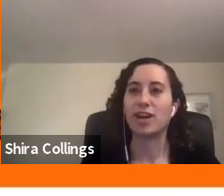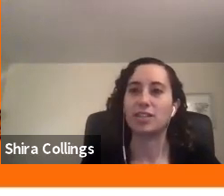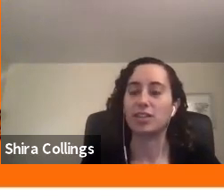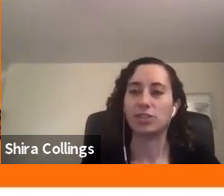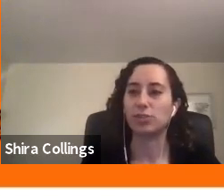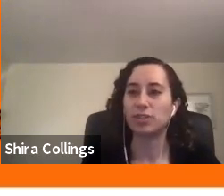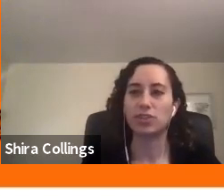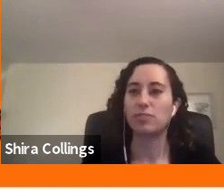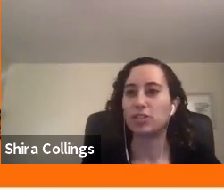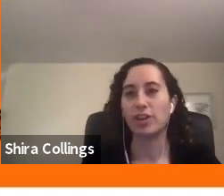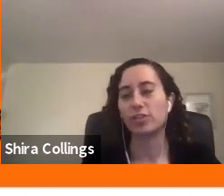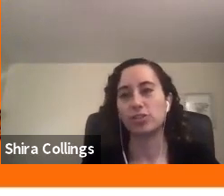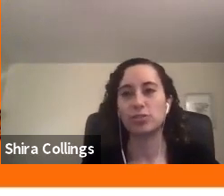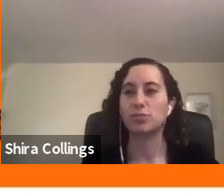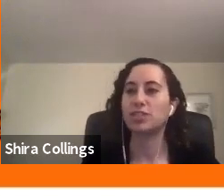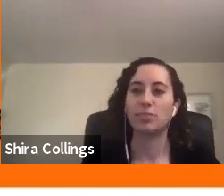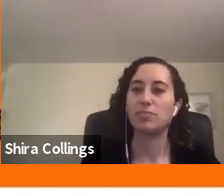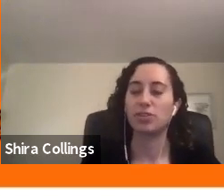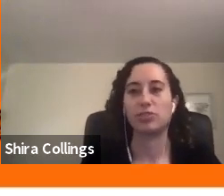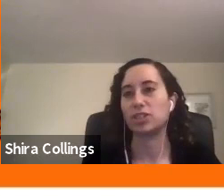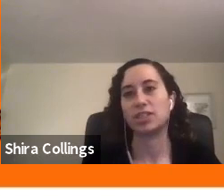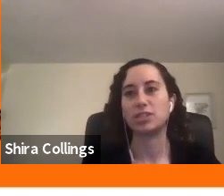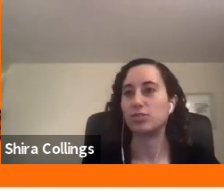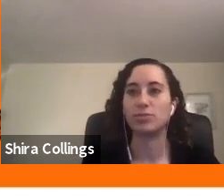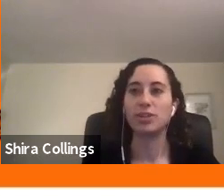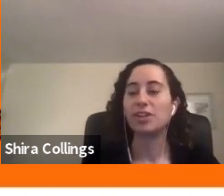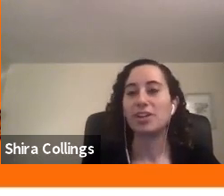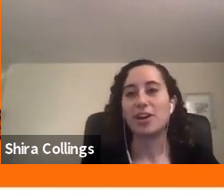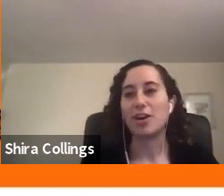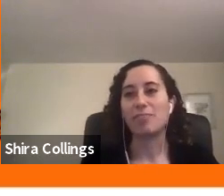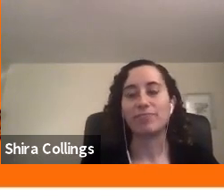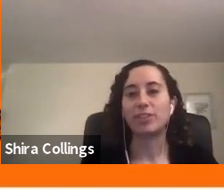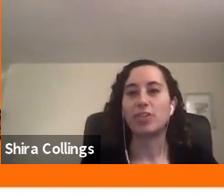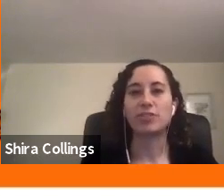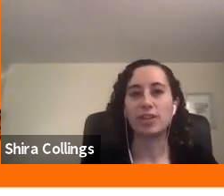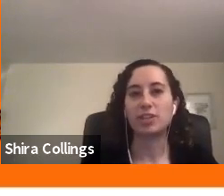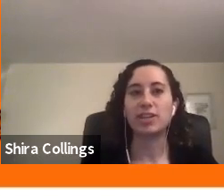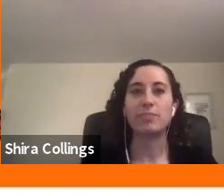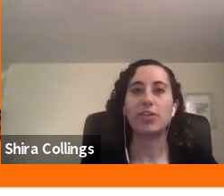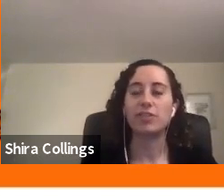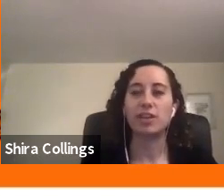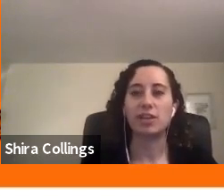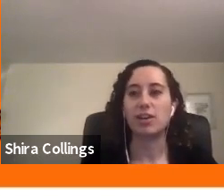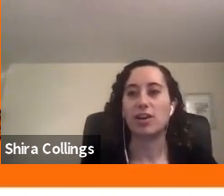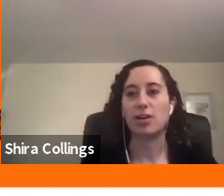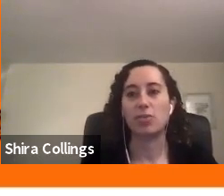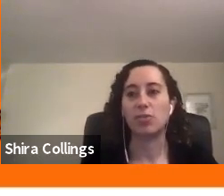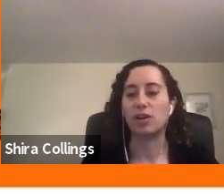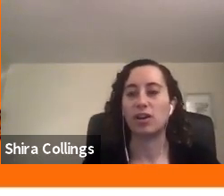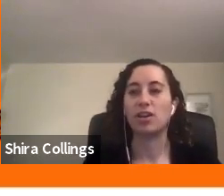Often I think we tend to blame people kind of as individuals for their mental health issues, or we